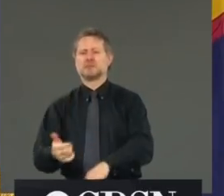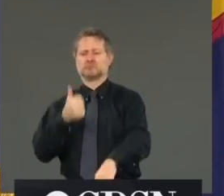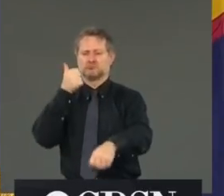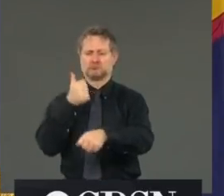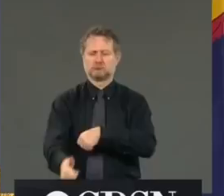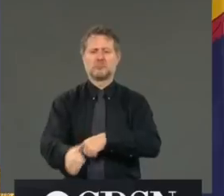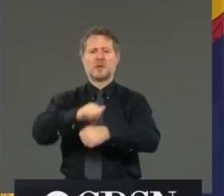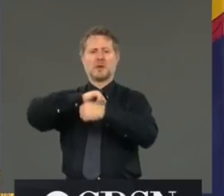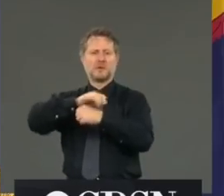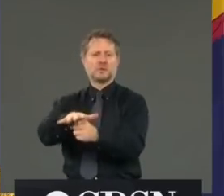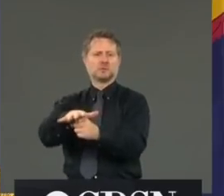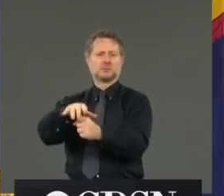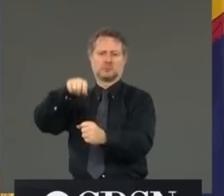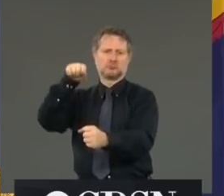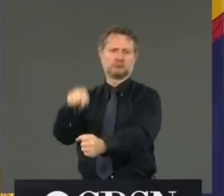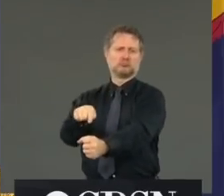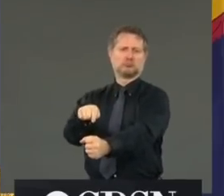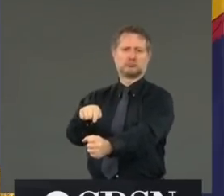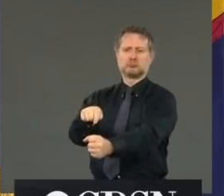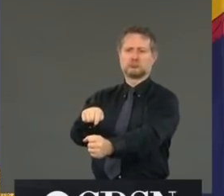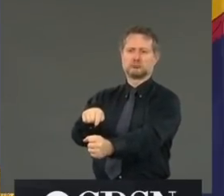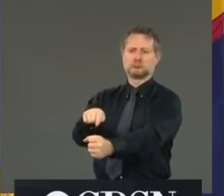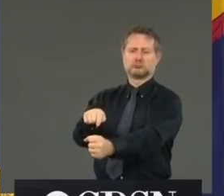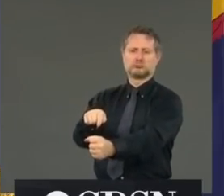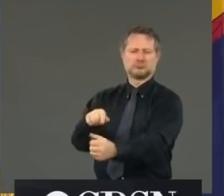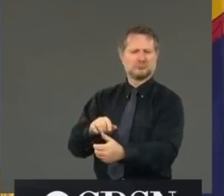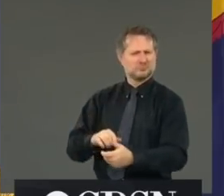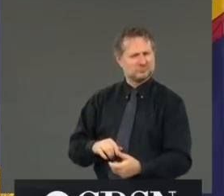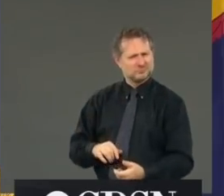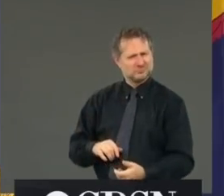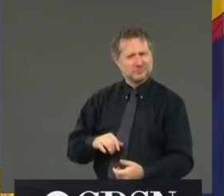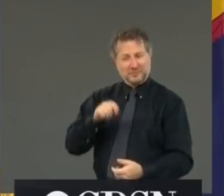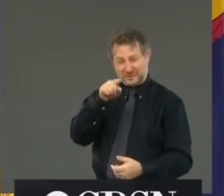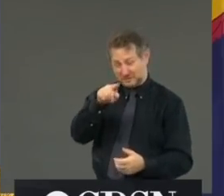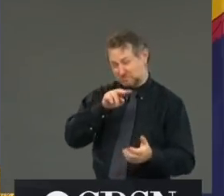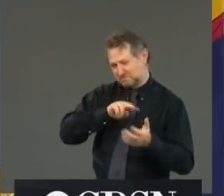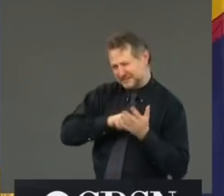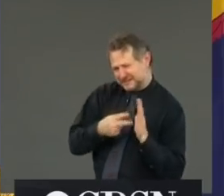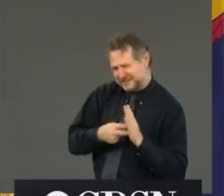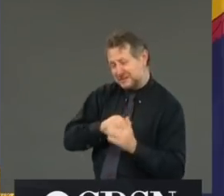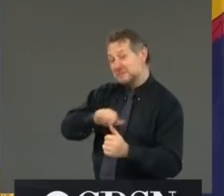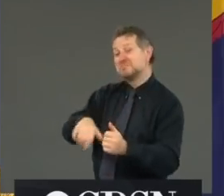THE PREMISE OF YOUR QUESTION IS CONTROVERSIAL. YOU STATED A FACT IN YOUR QUESTION.